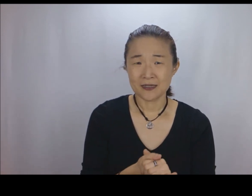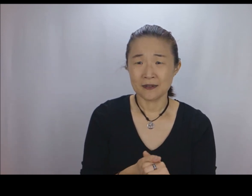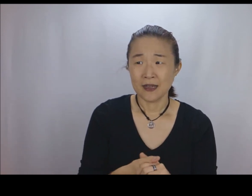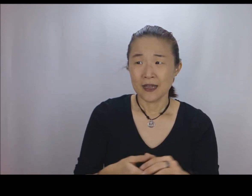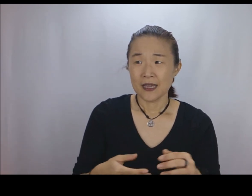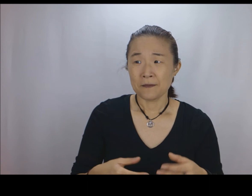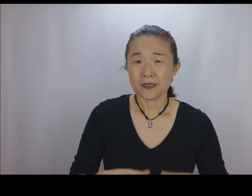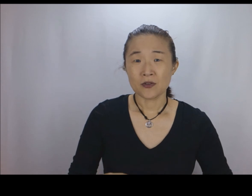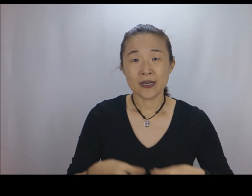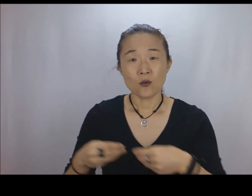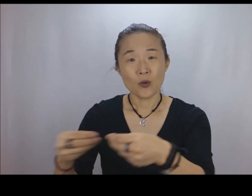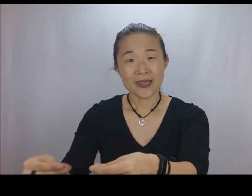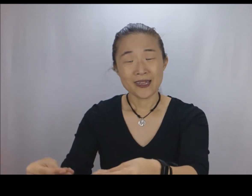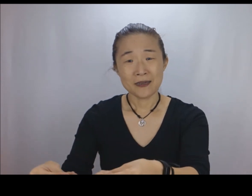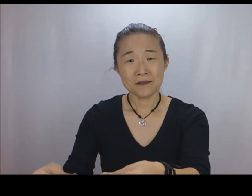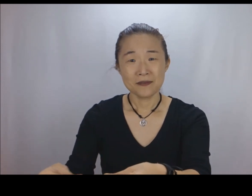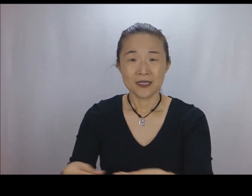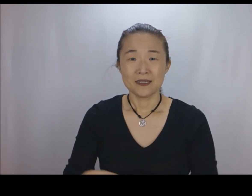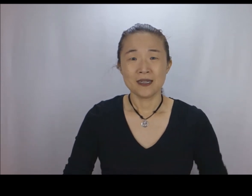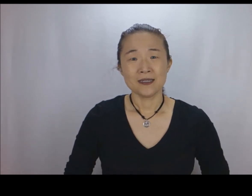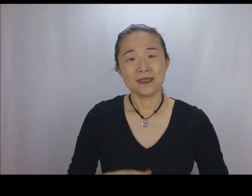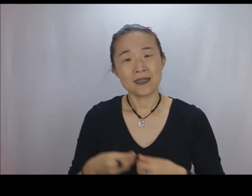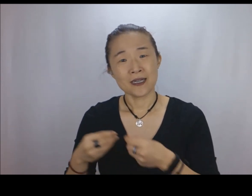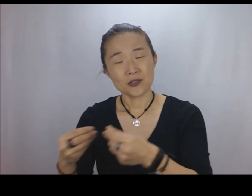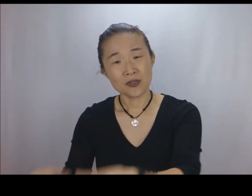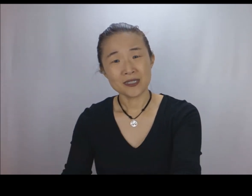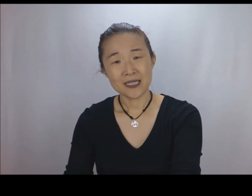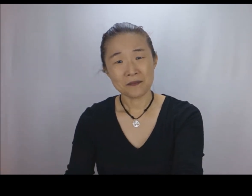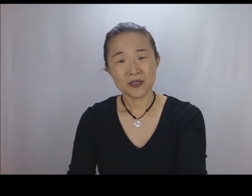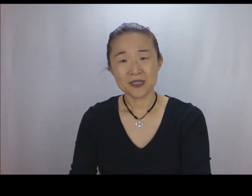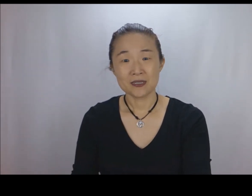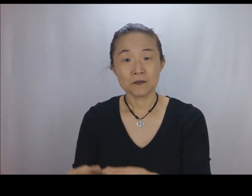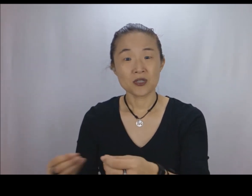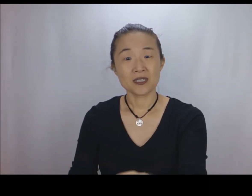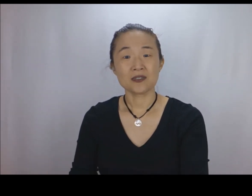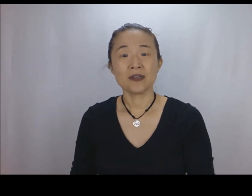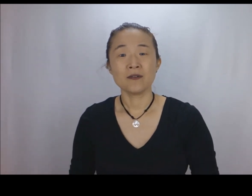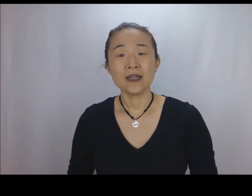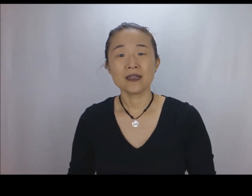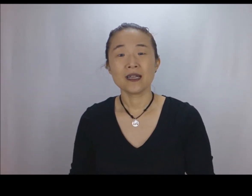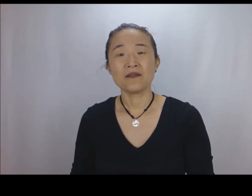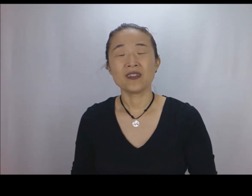so if it's going with them, then sign it towards that first person it's going with.